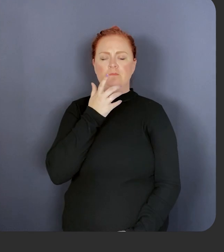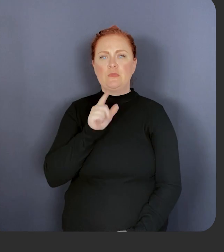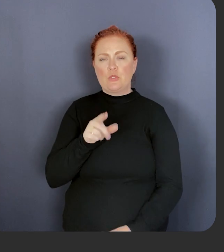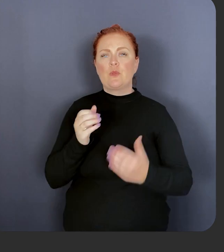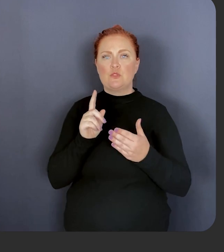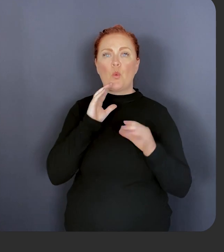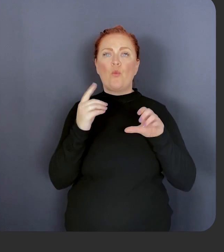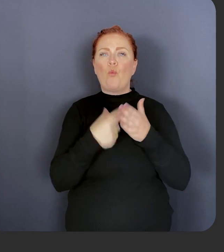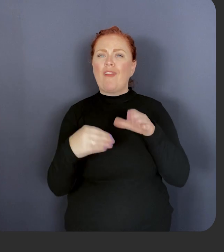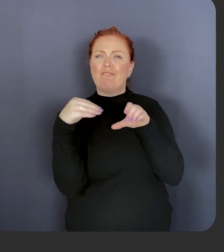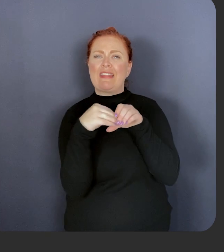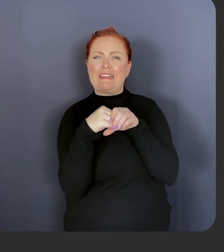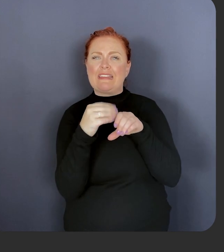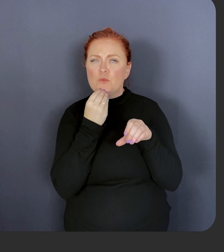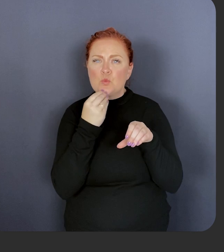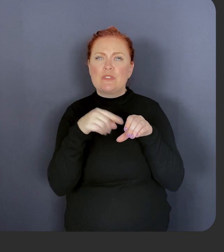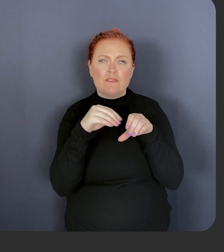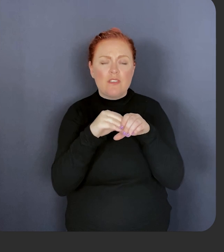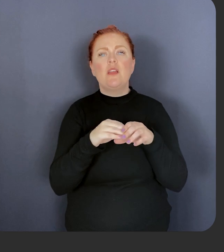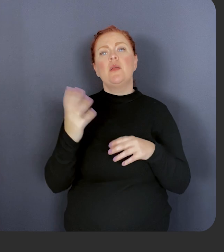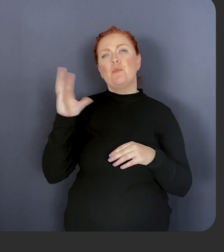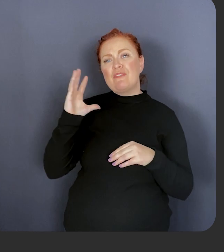So our filling options, instead of being a set of Booleans,